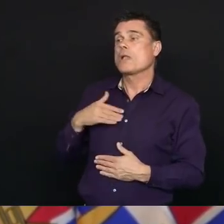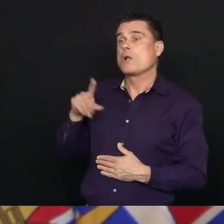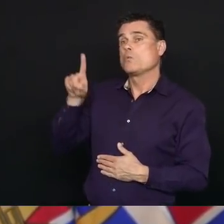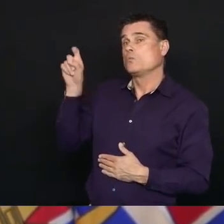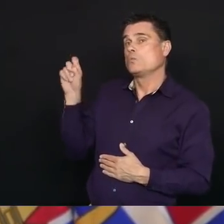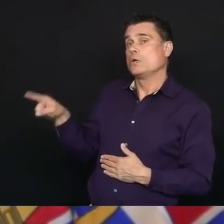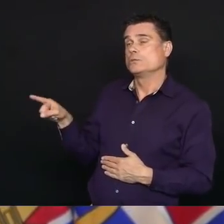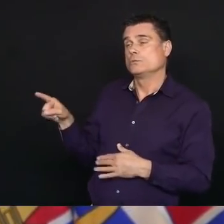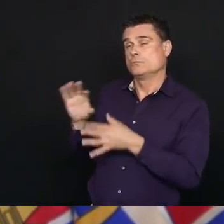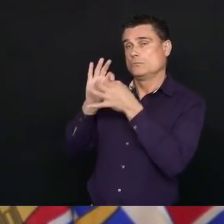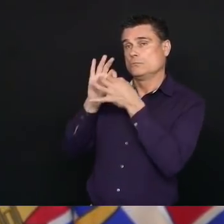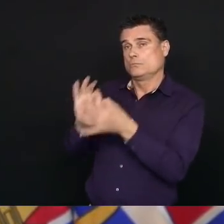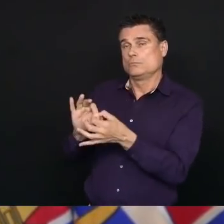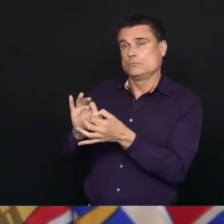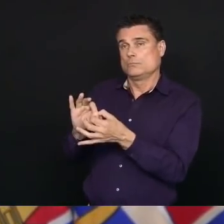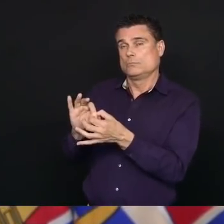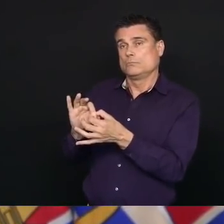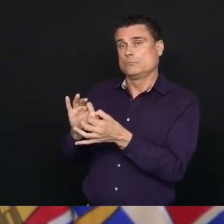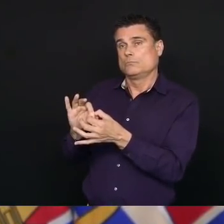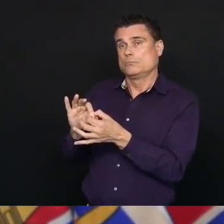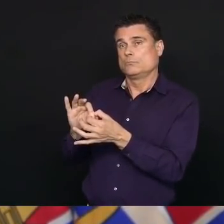I'm wondering about work sites